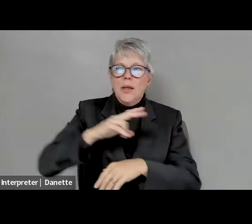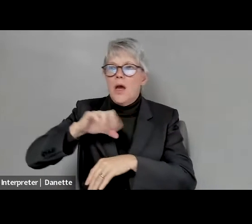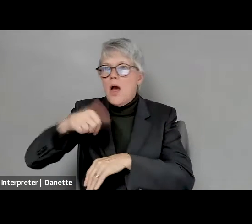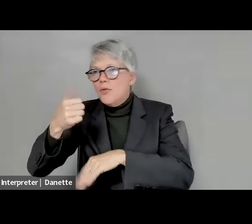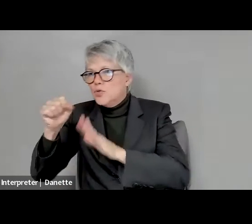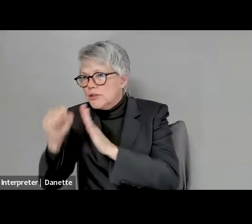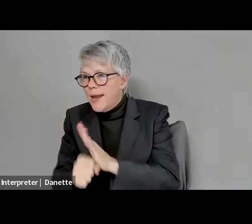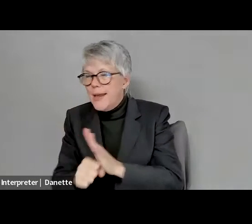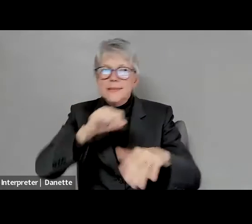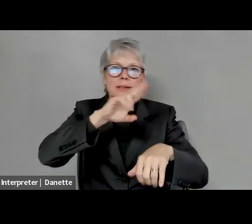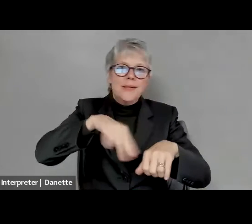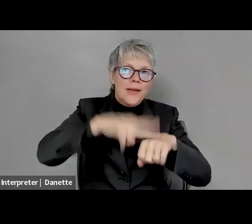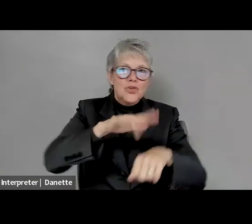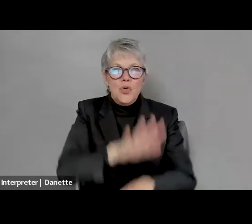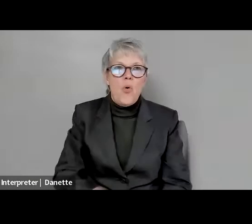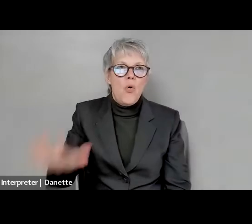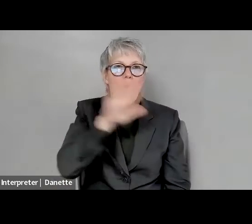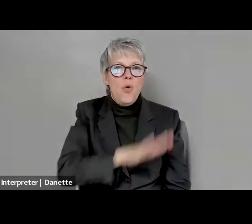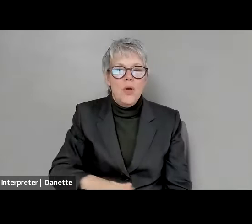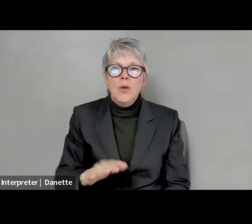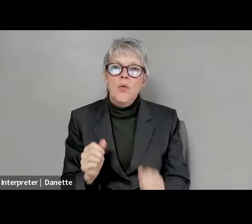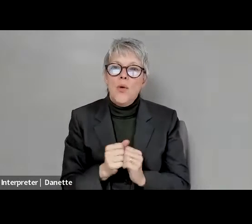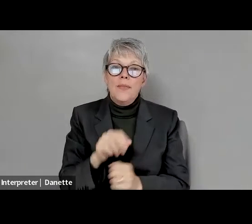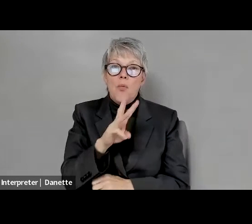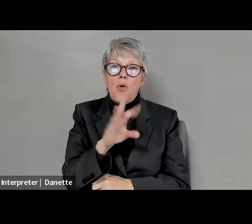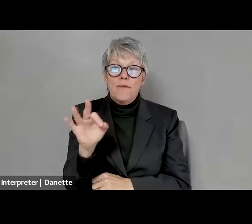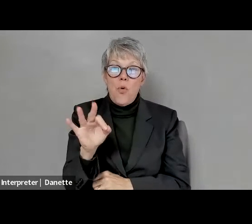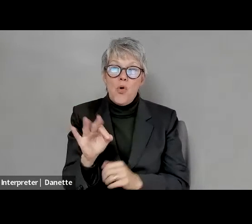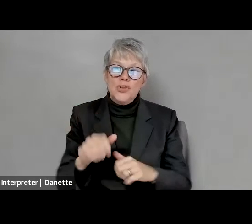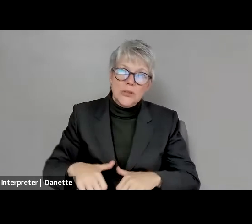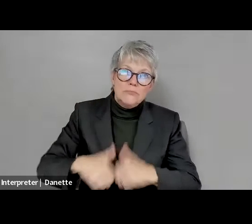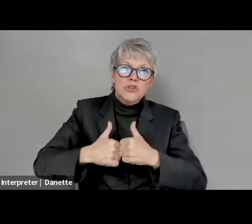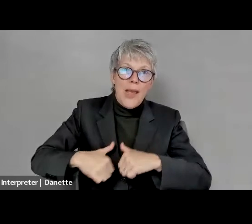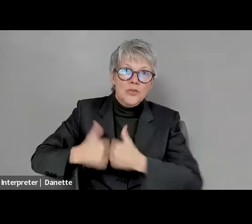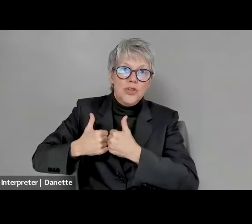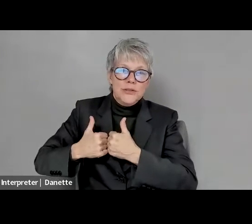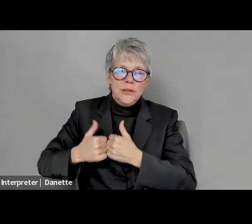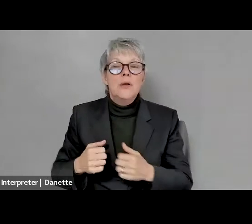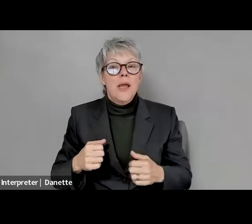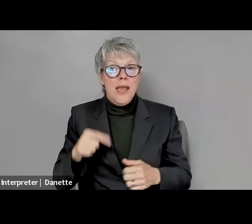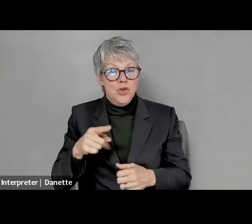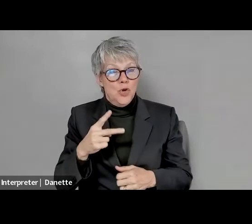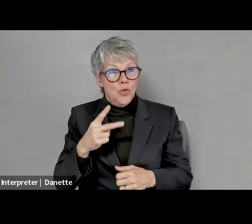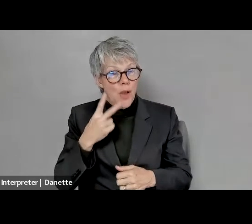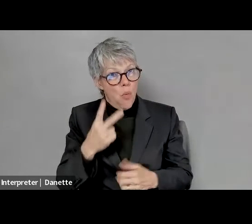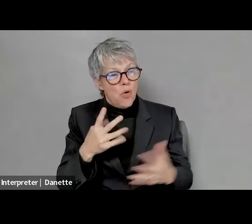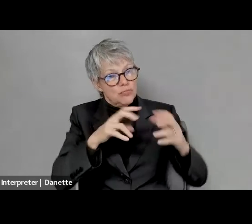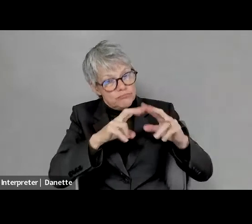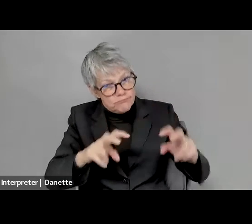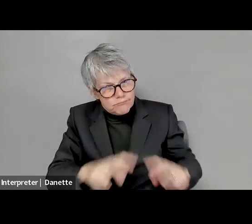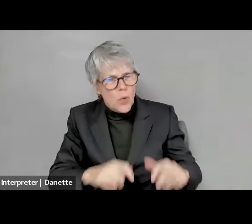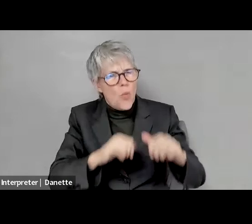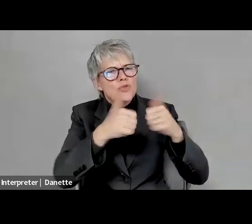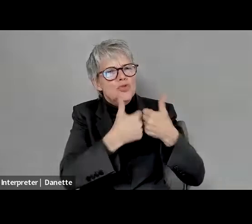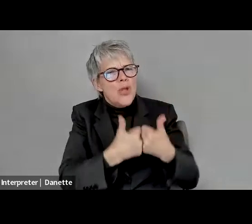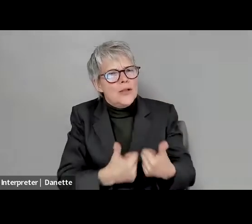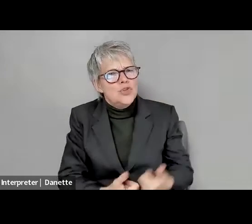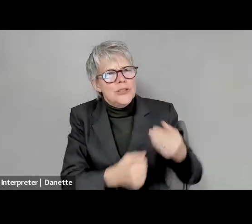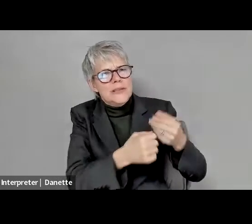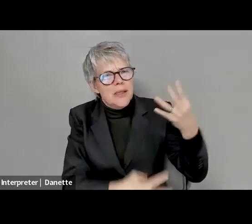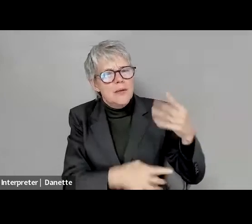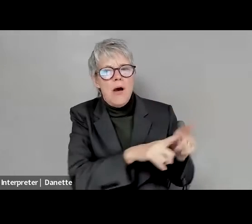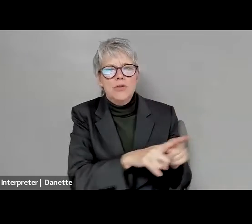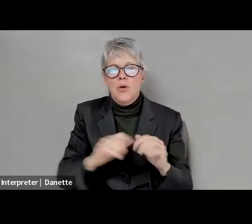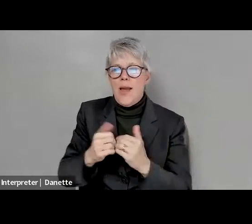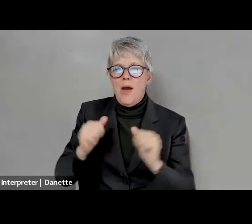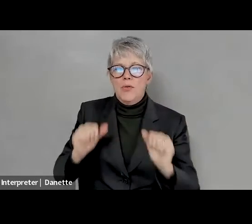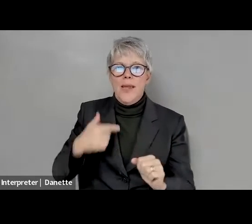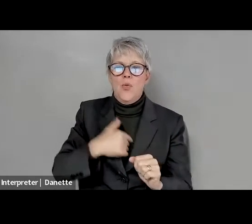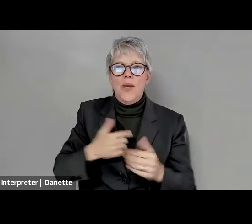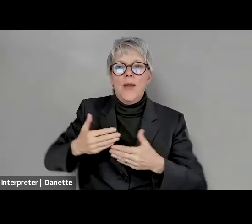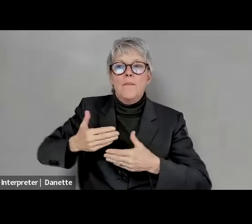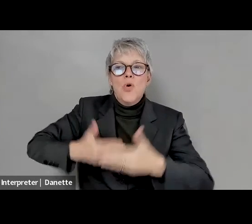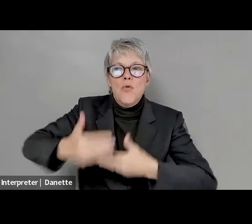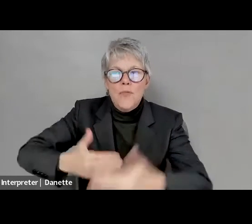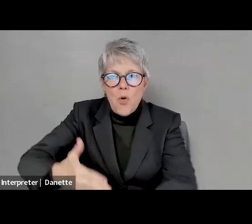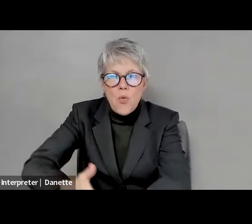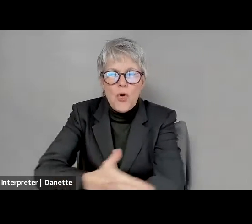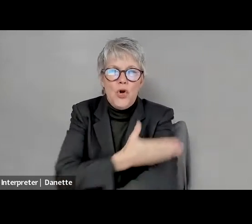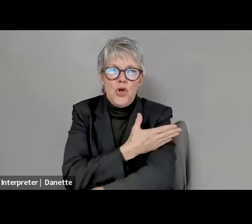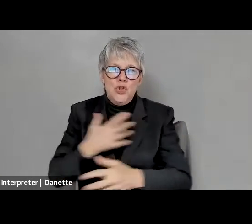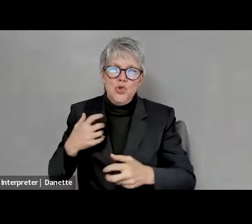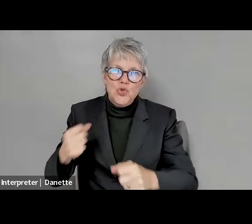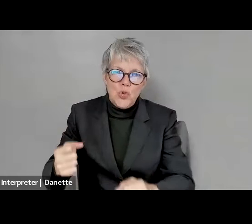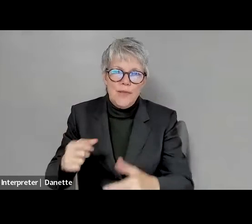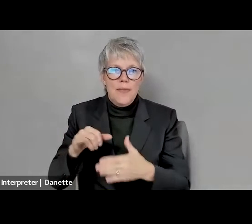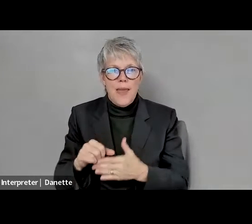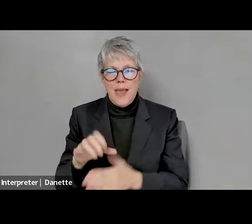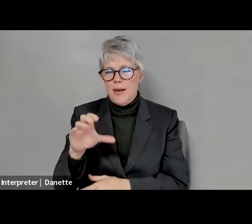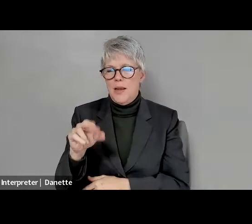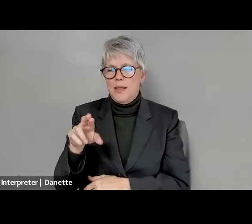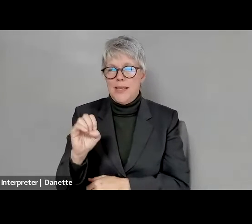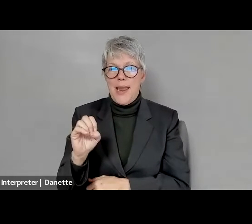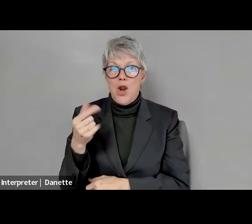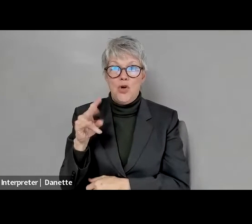Kelly Crosbie: with workforce challenges, and they wanted to convene this group to look at the challenges, but also suggest some ways to move forward, to strengthen our health care workforce. It was a it was caregiving workforce. So it's. It's bigger than us. Okay,